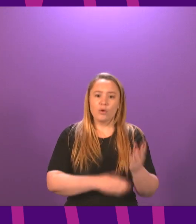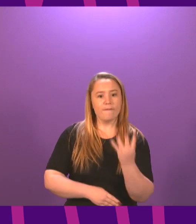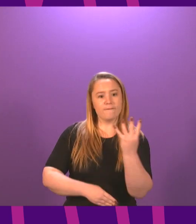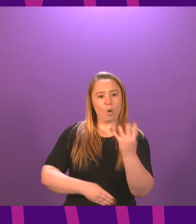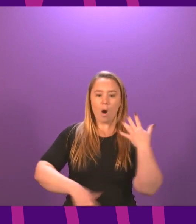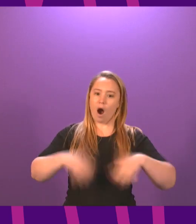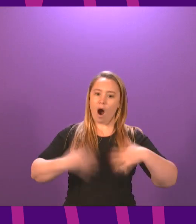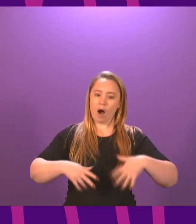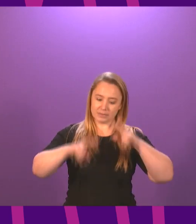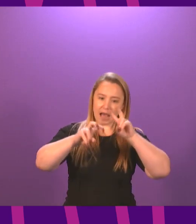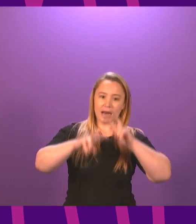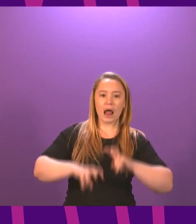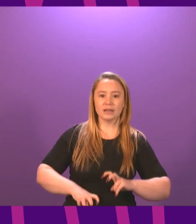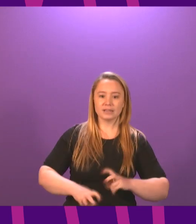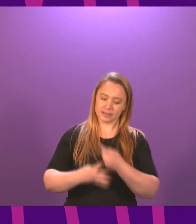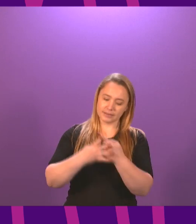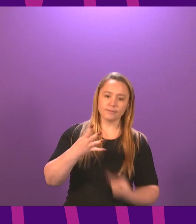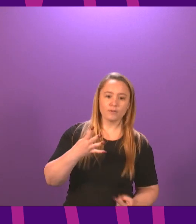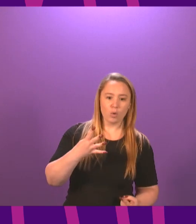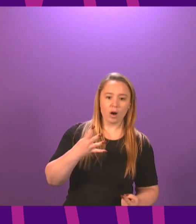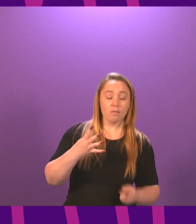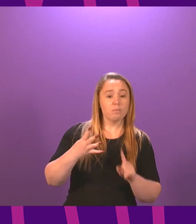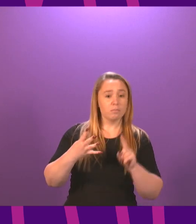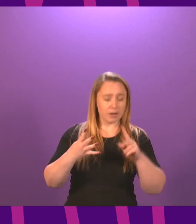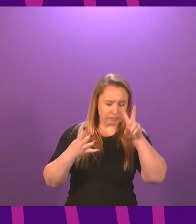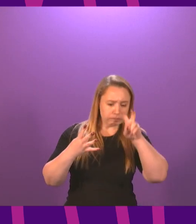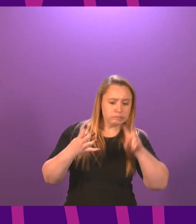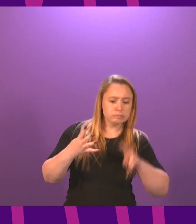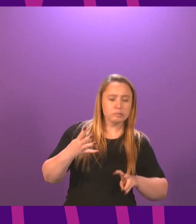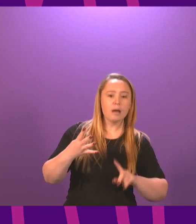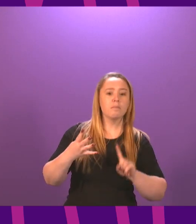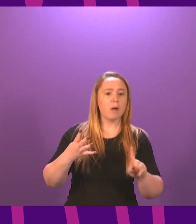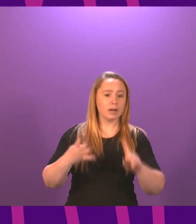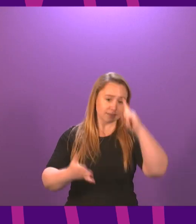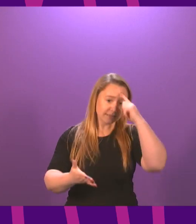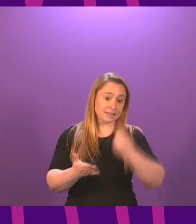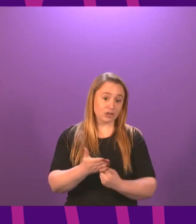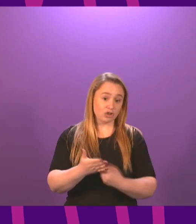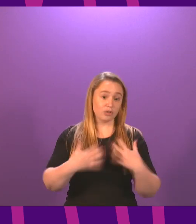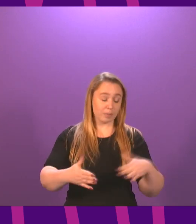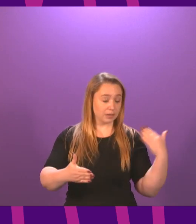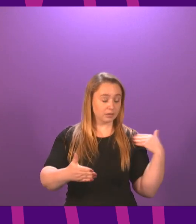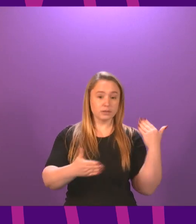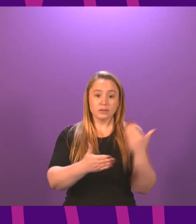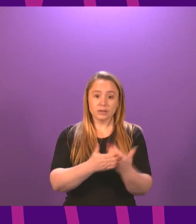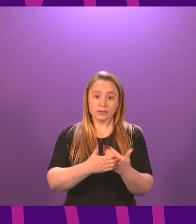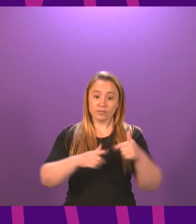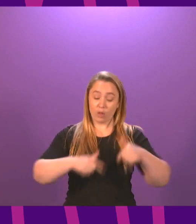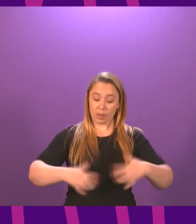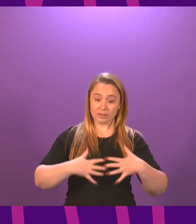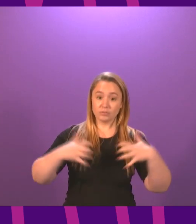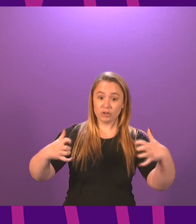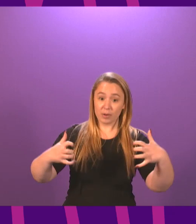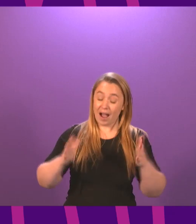the four-harms analysis that we do. The reality is that, certainly on this side of the chamber,